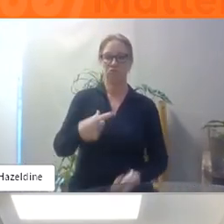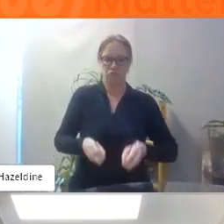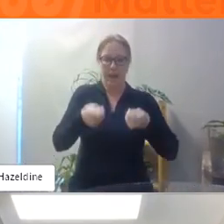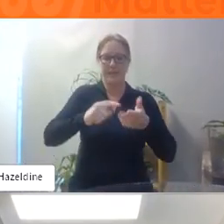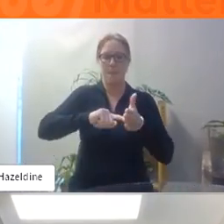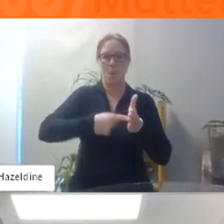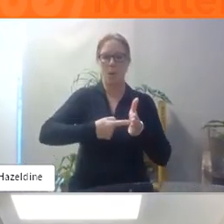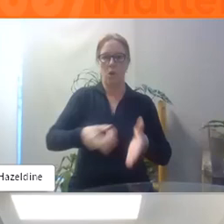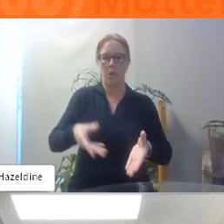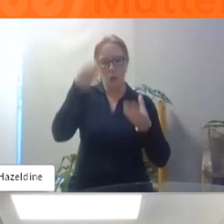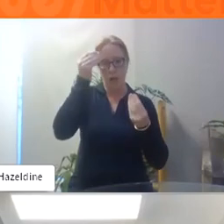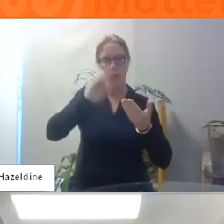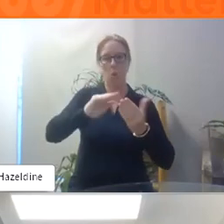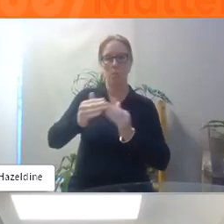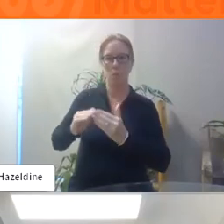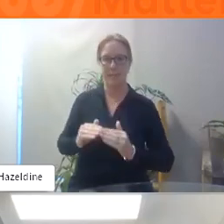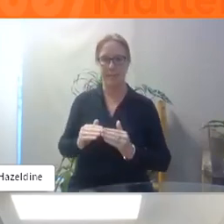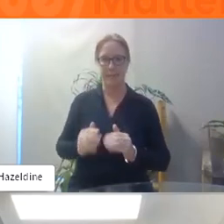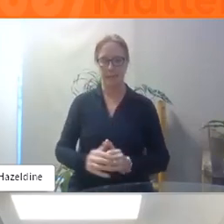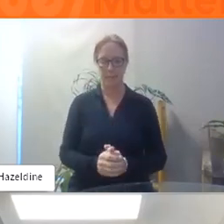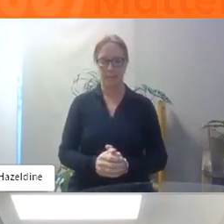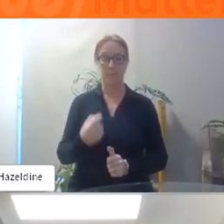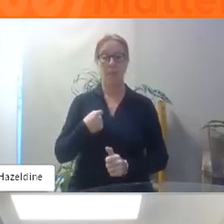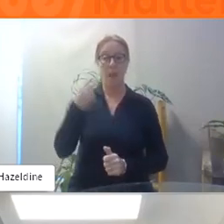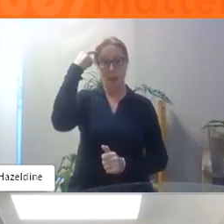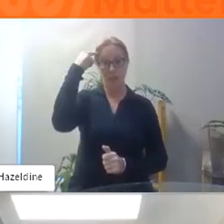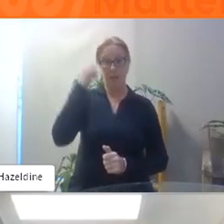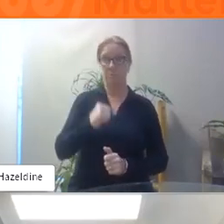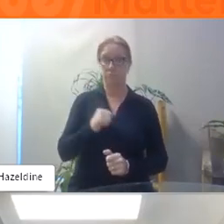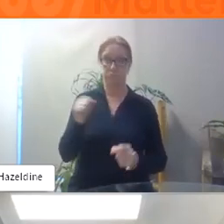learning communities and I think this is where it is so important